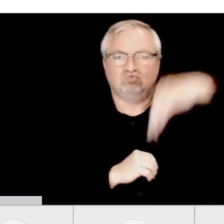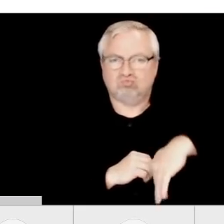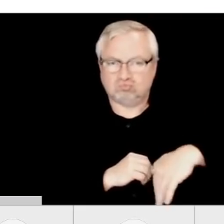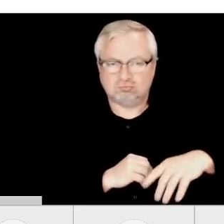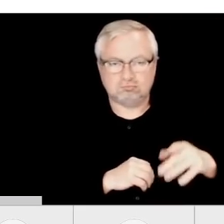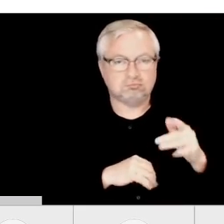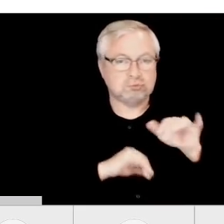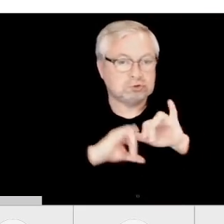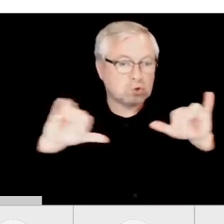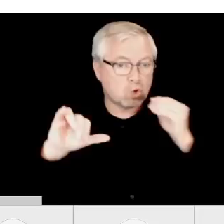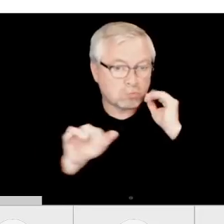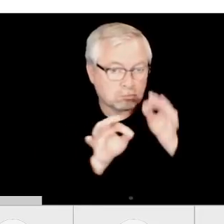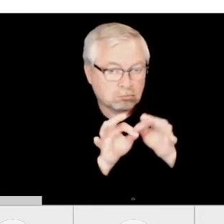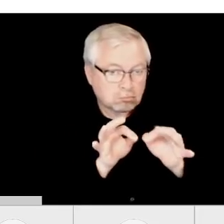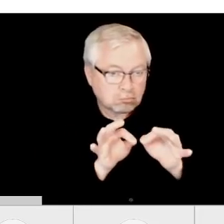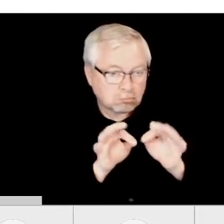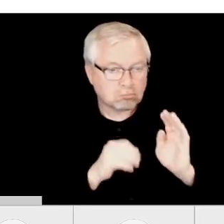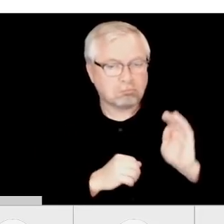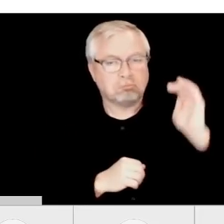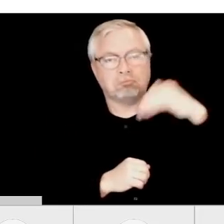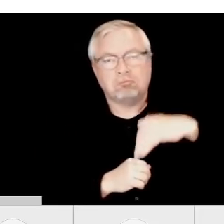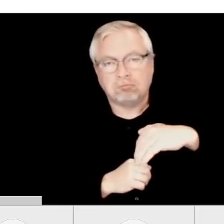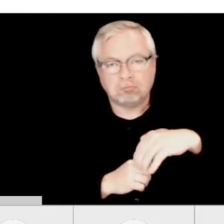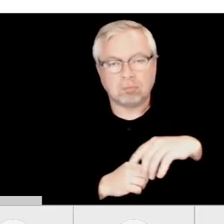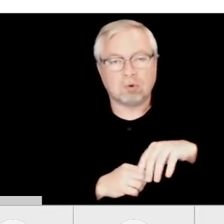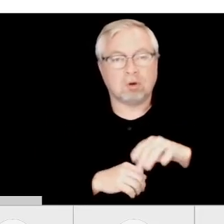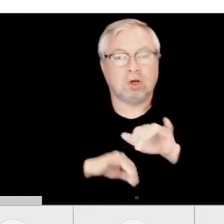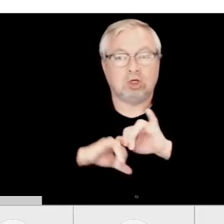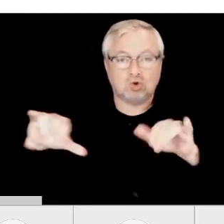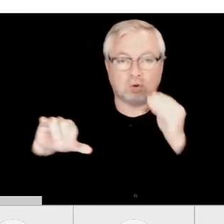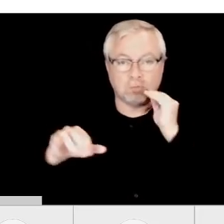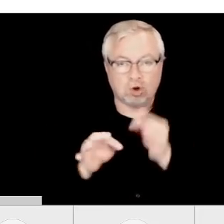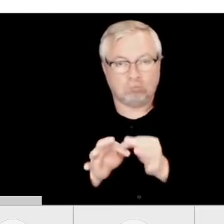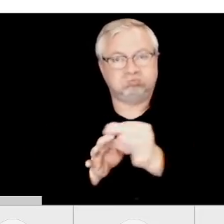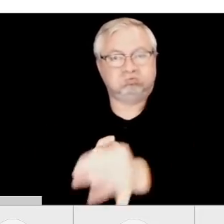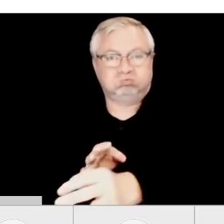to Scenario 6 moving that to July.